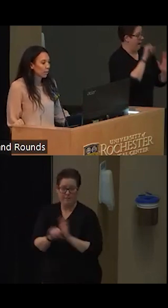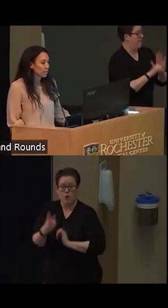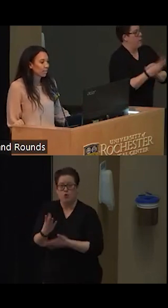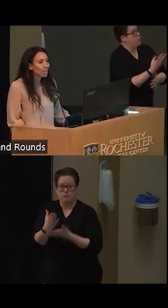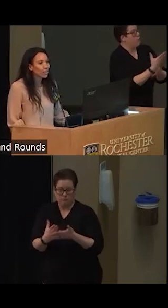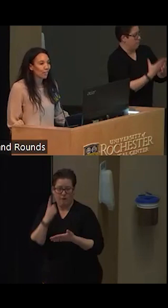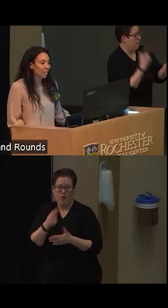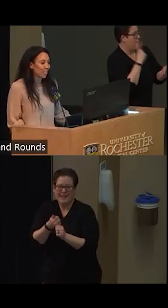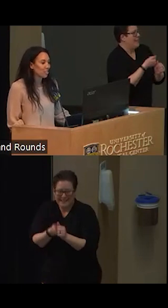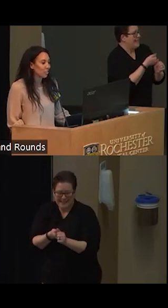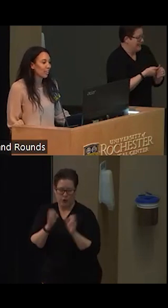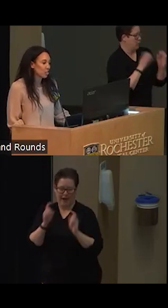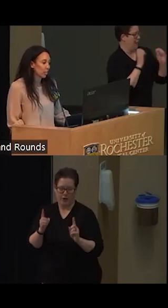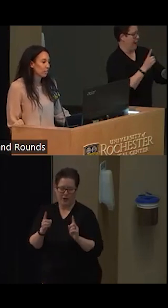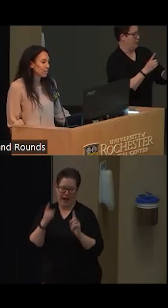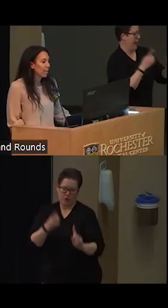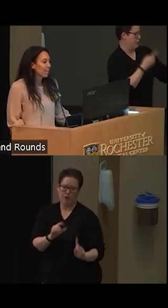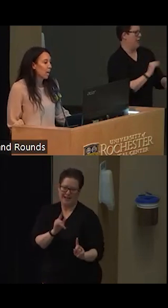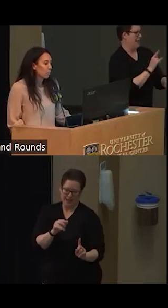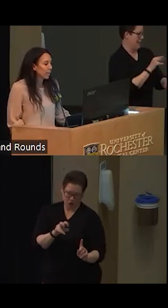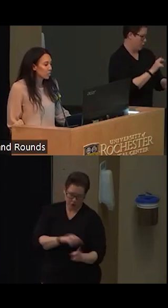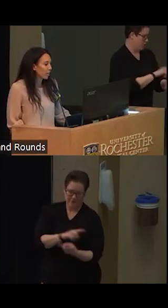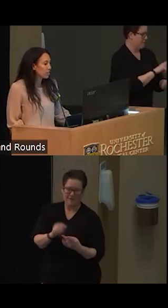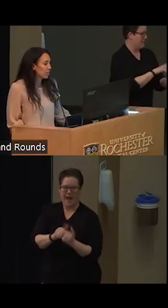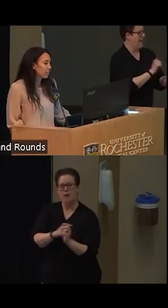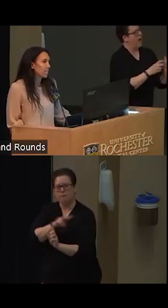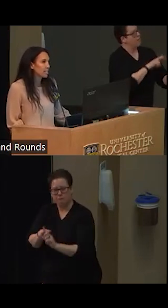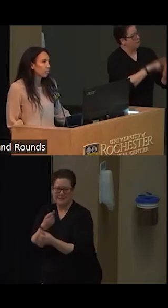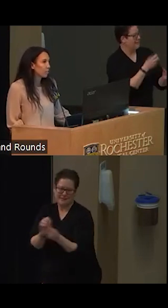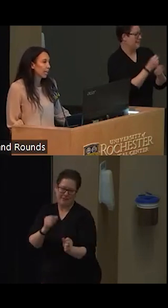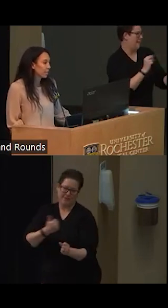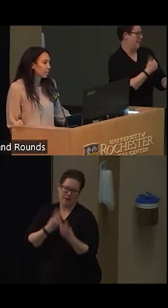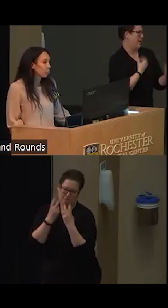components of each of our educational initiatives and the application of safety and self-reflective